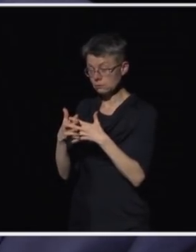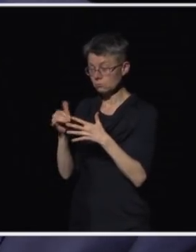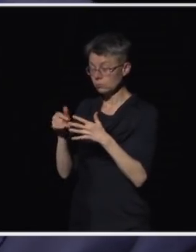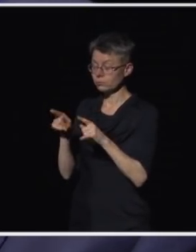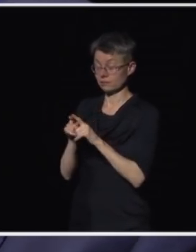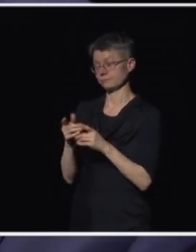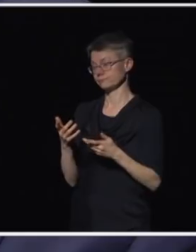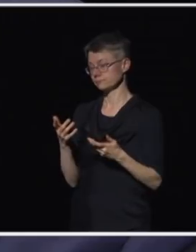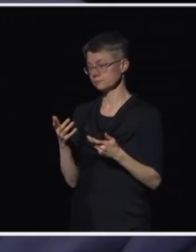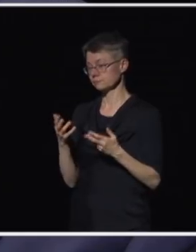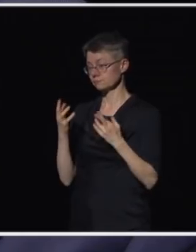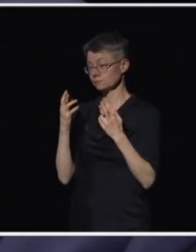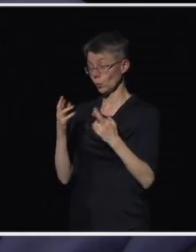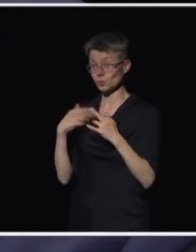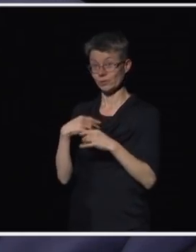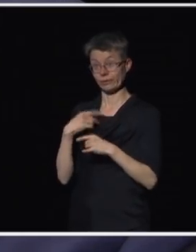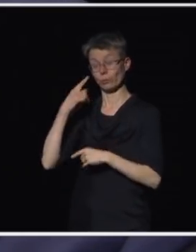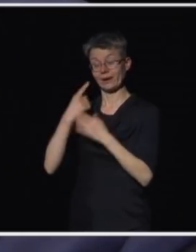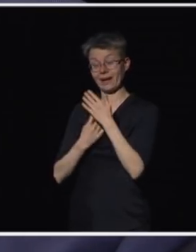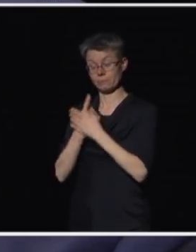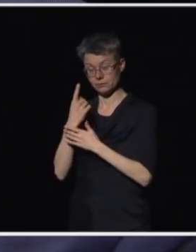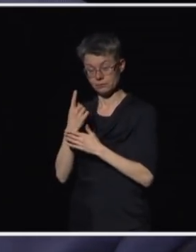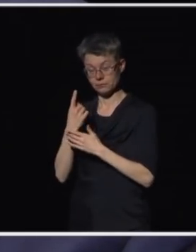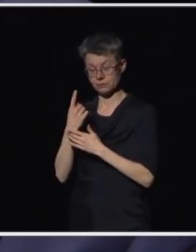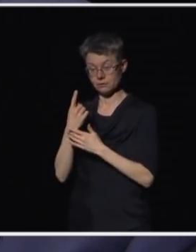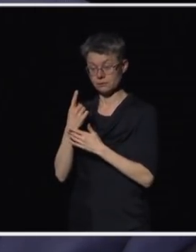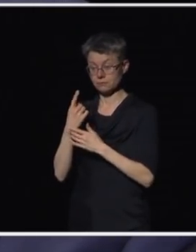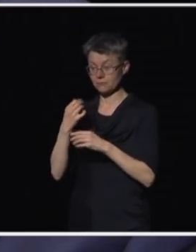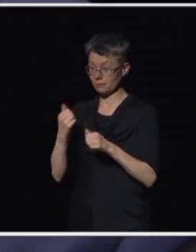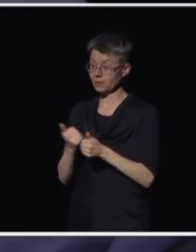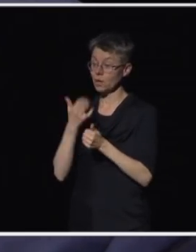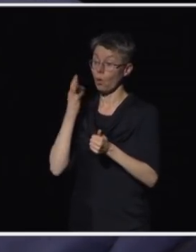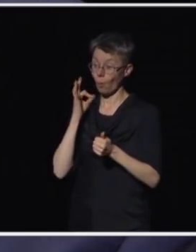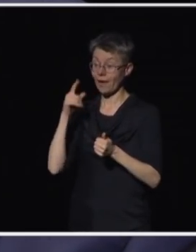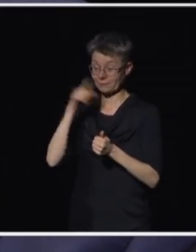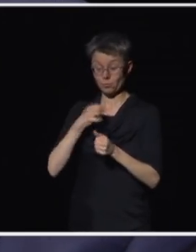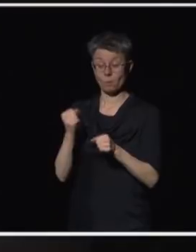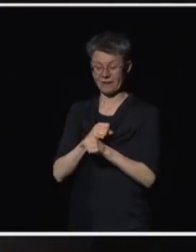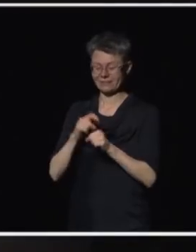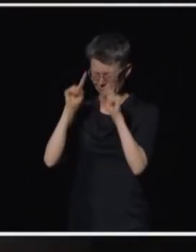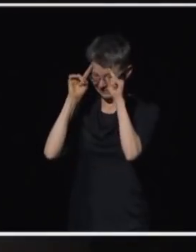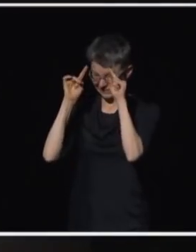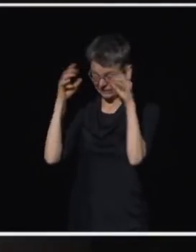I probably should have expected it to do. It drove a substantial number of white people in the country crazy. As it should have.